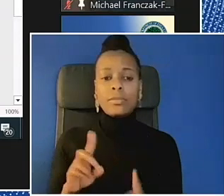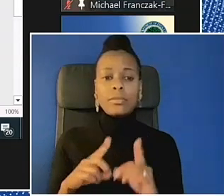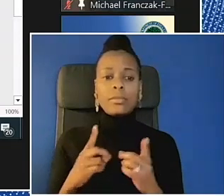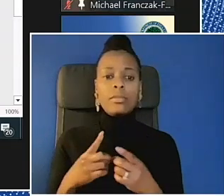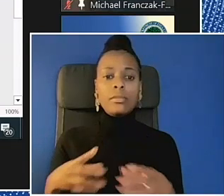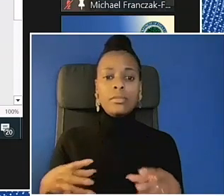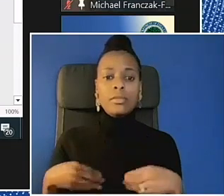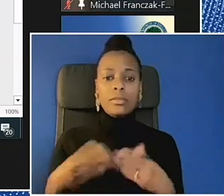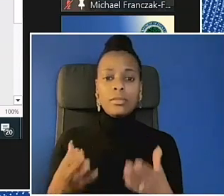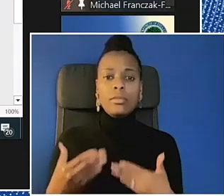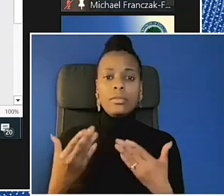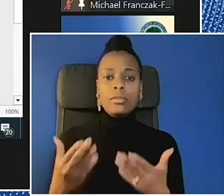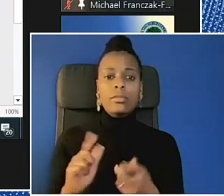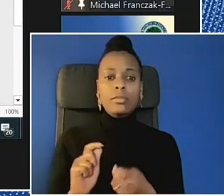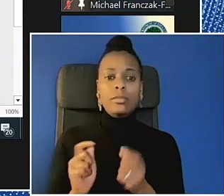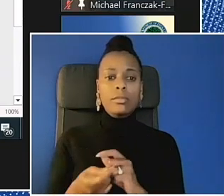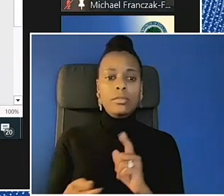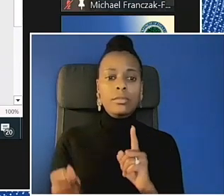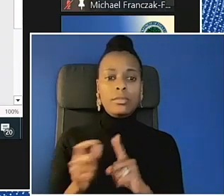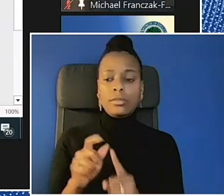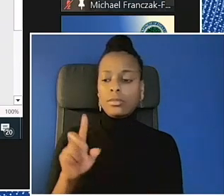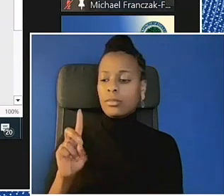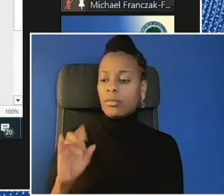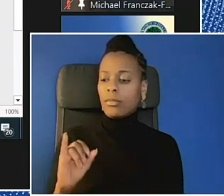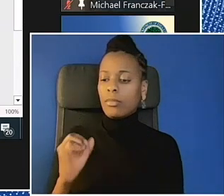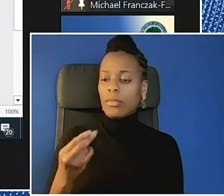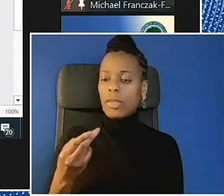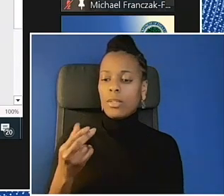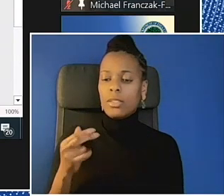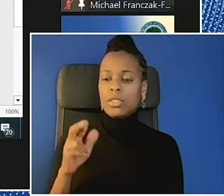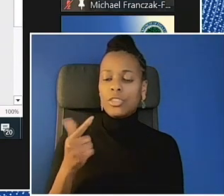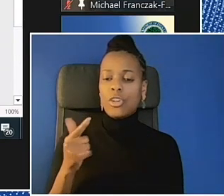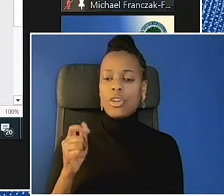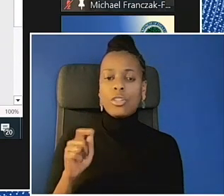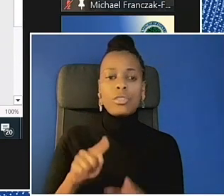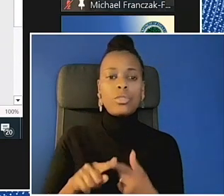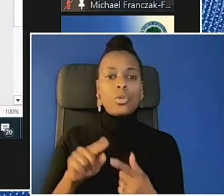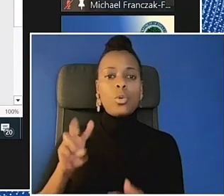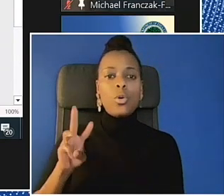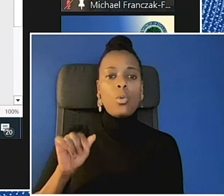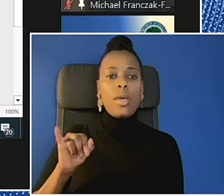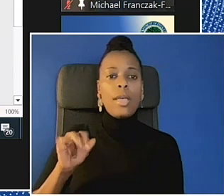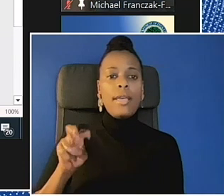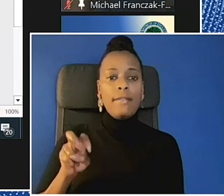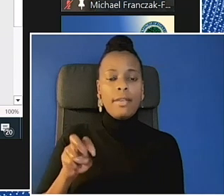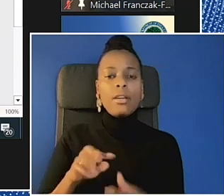change the word discharge to wave in accordance with the Secretary's authority and other provisions in subpart G.